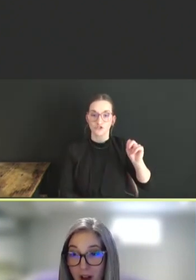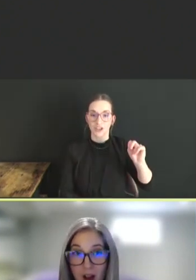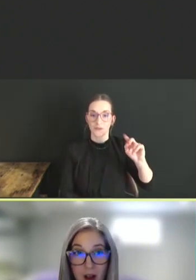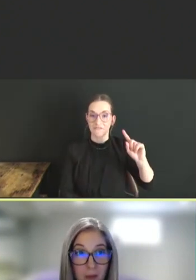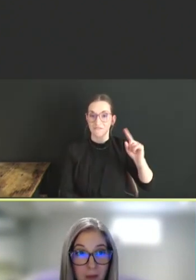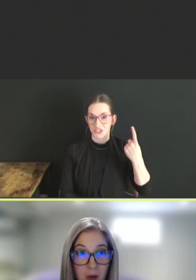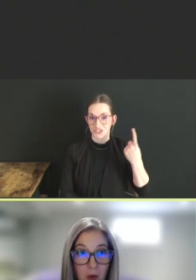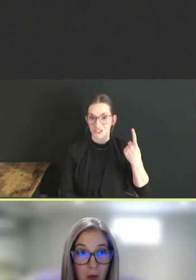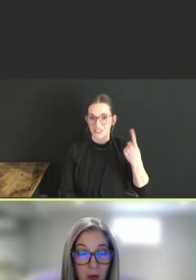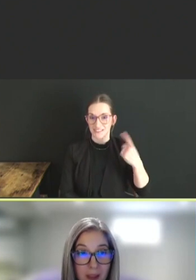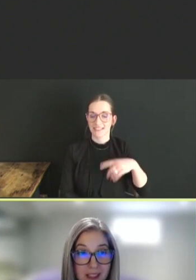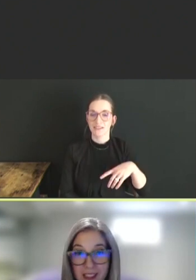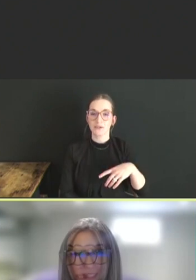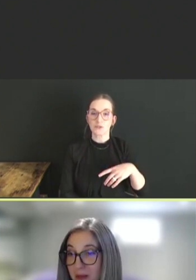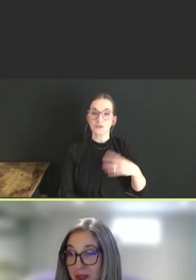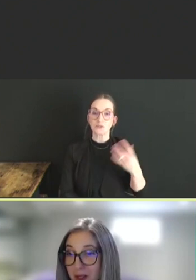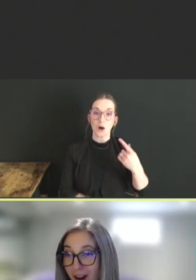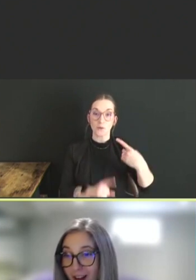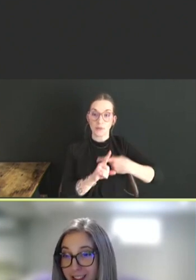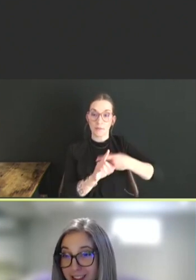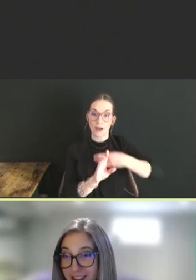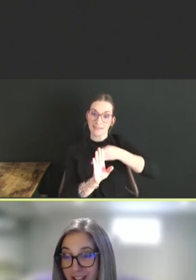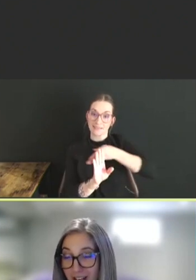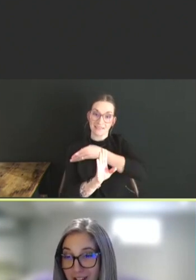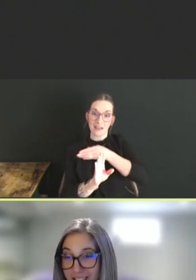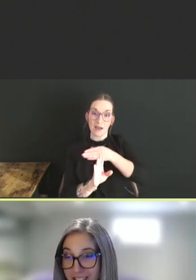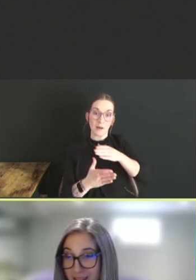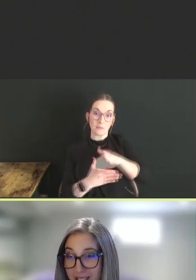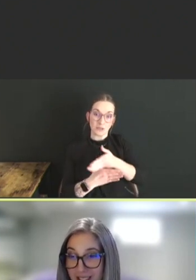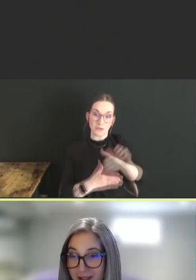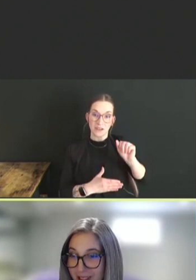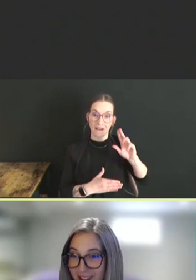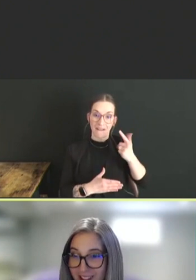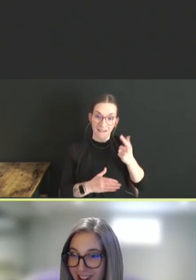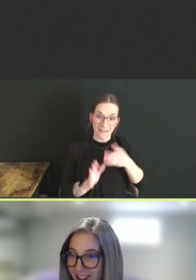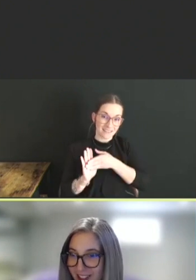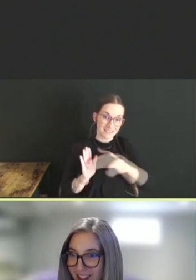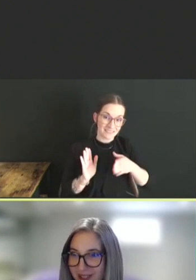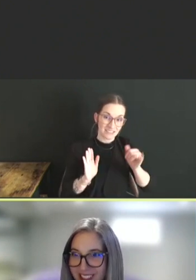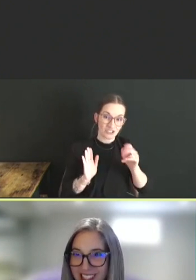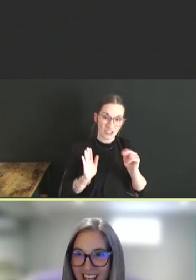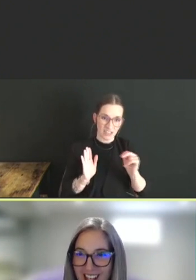So, you know, the months leading between August and January, CMS had been very busy getting